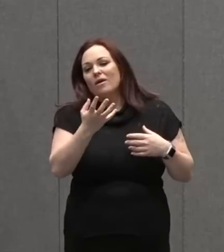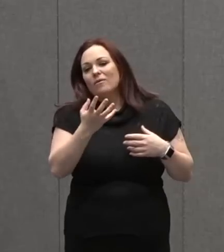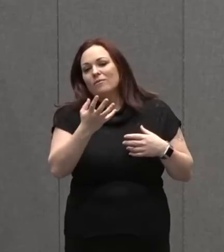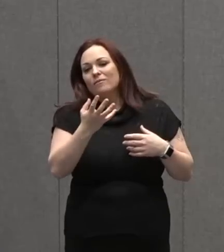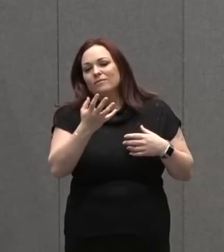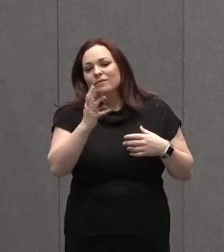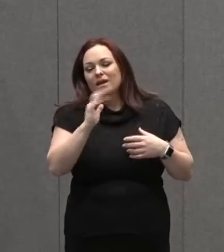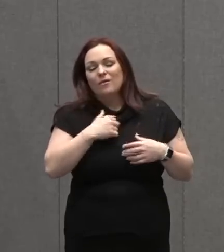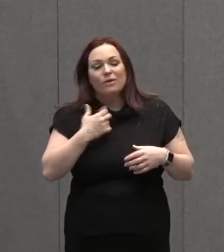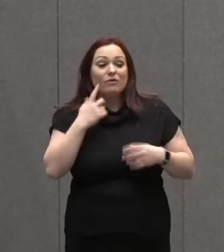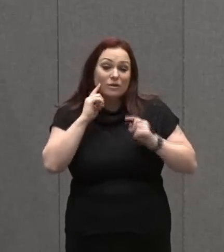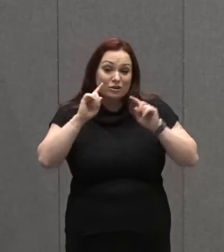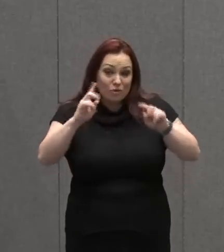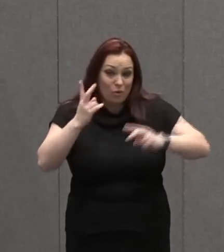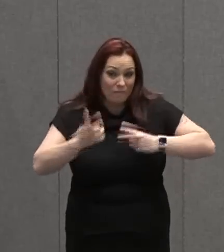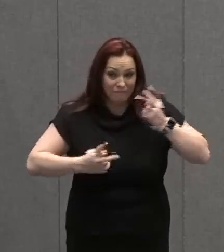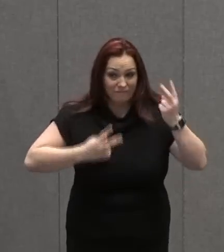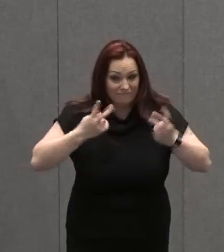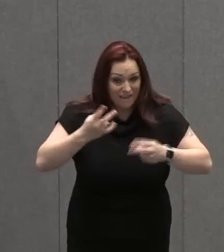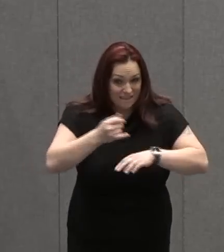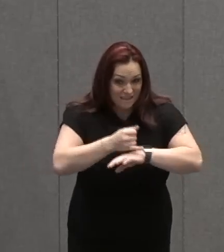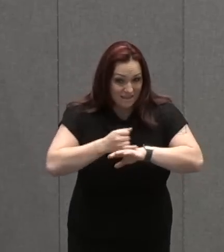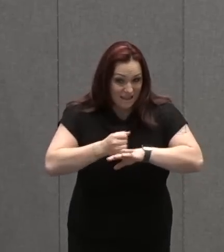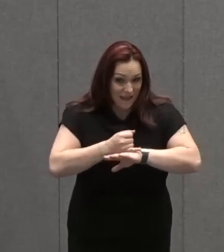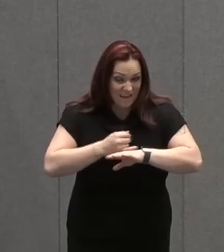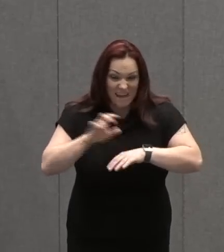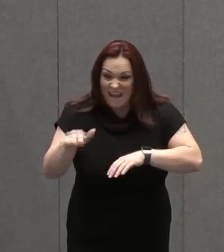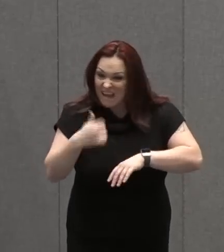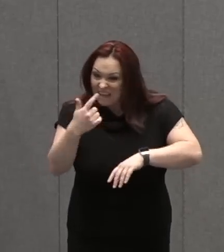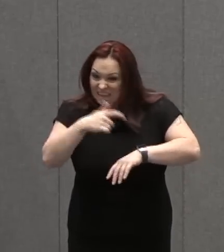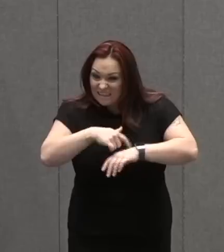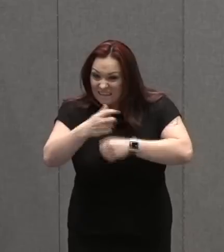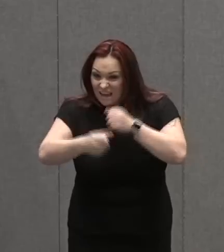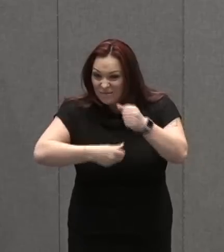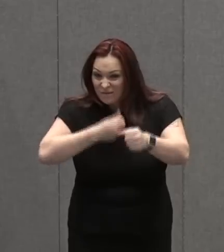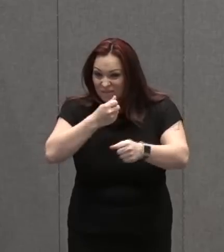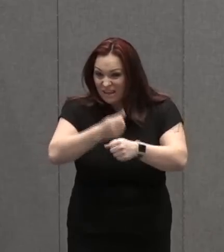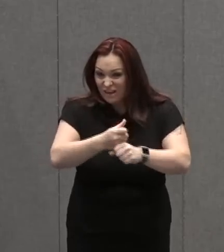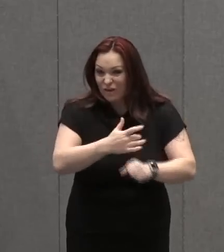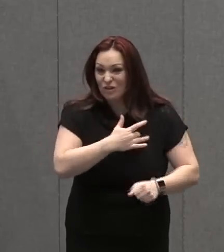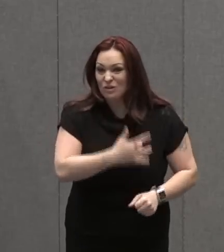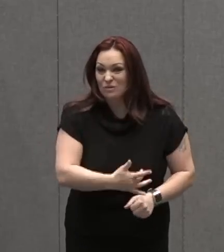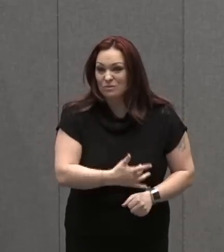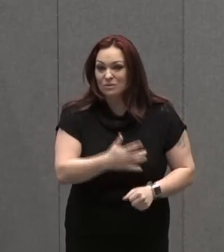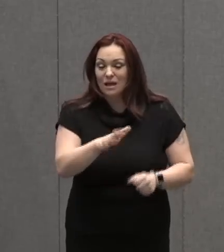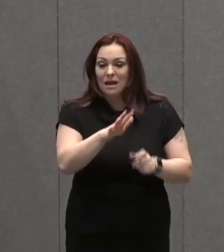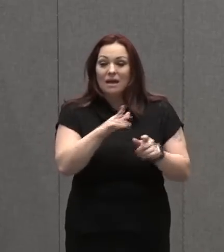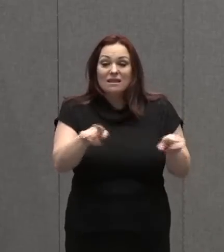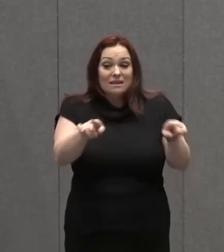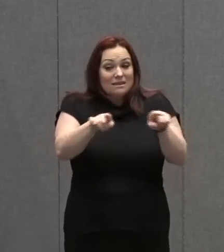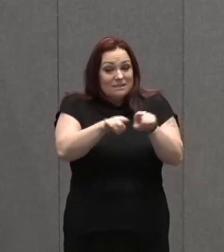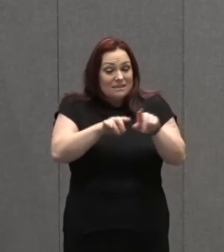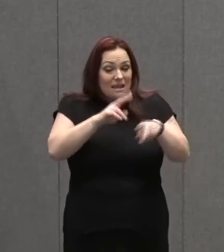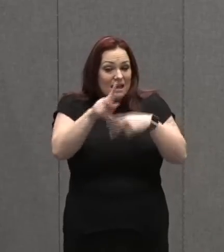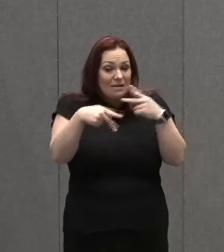and we would go visit this tropical island any time of the year, usually we get around the same kind of weather